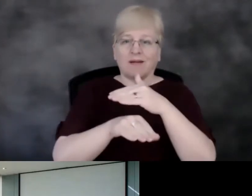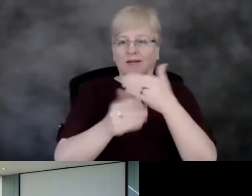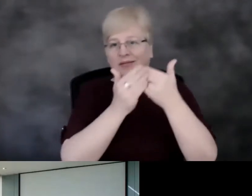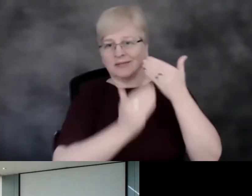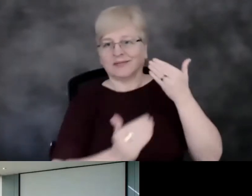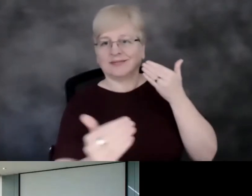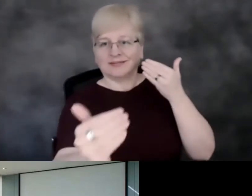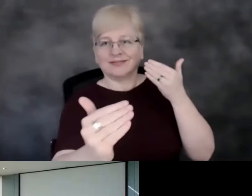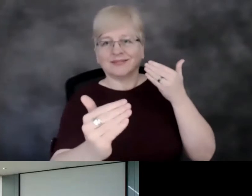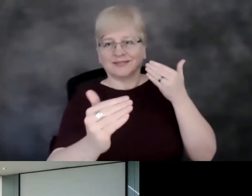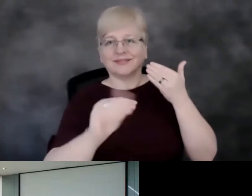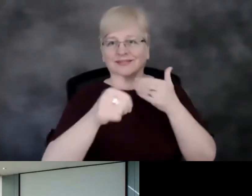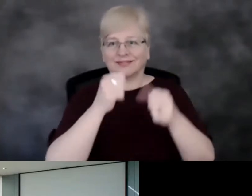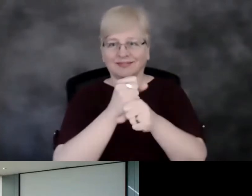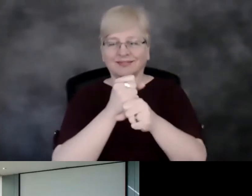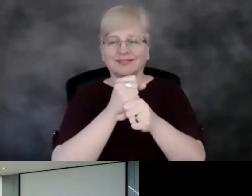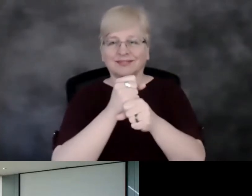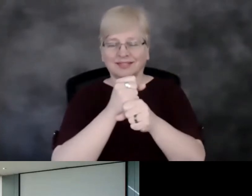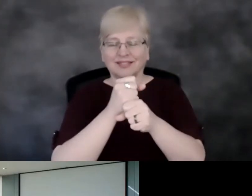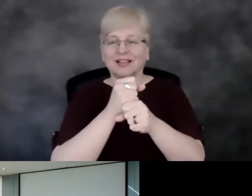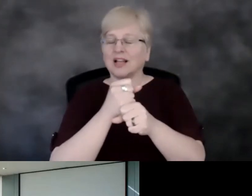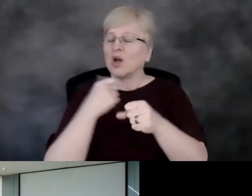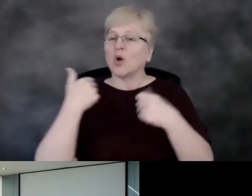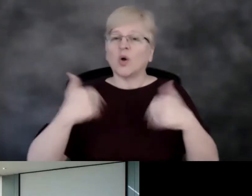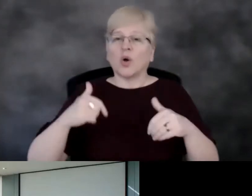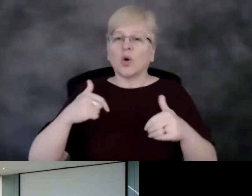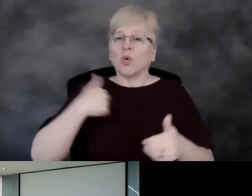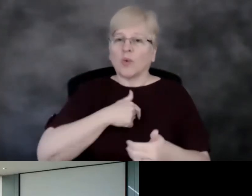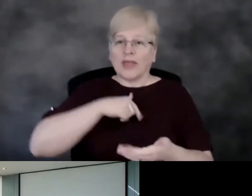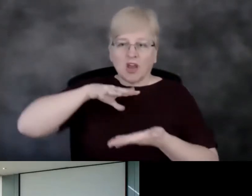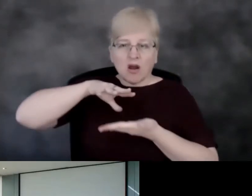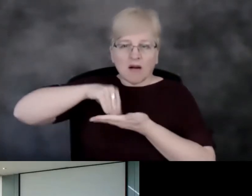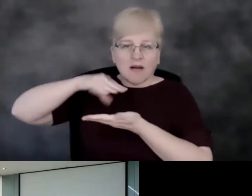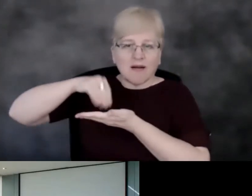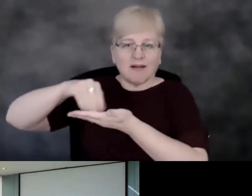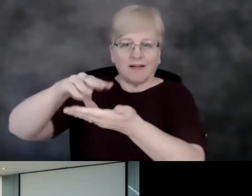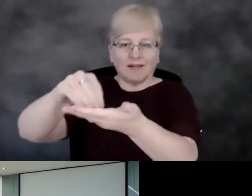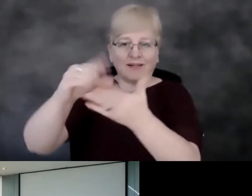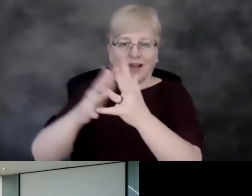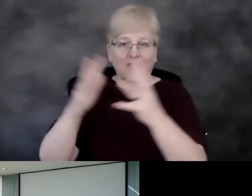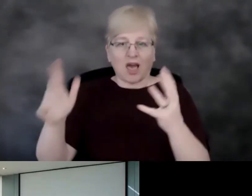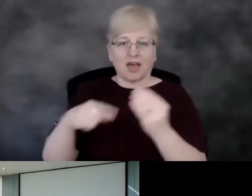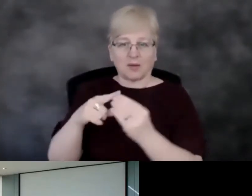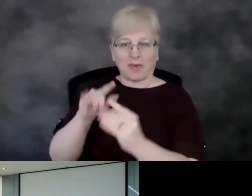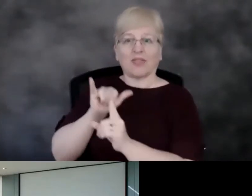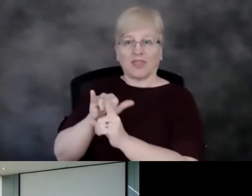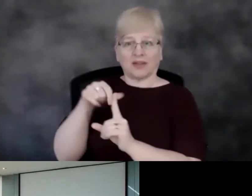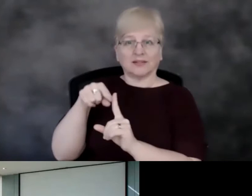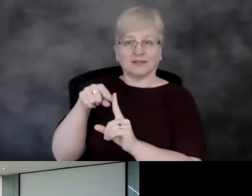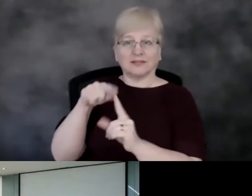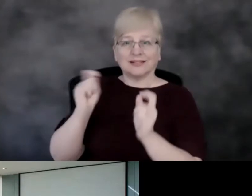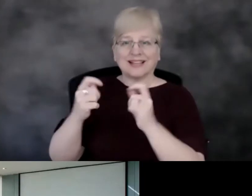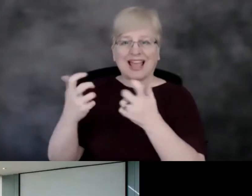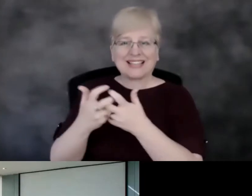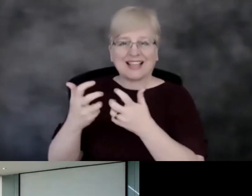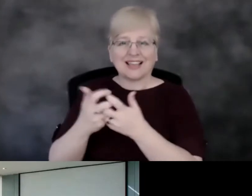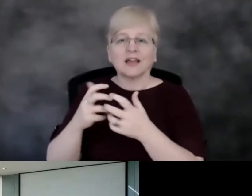16:05:42 and we are learning much, much about it. For those of you who do not know me in